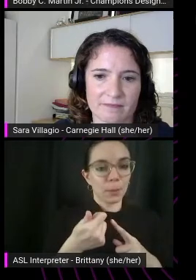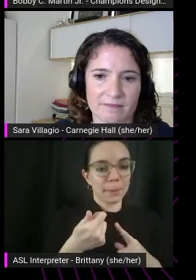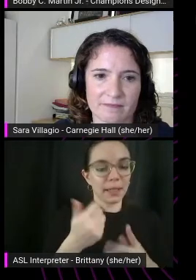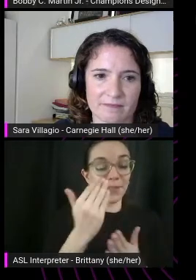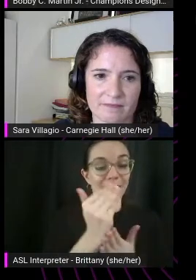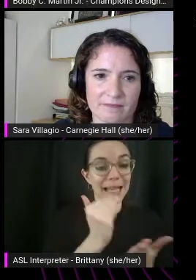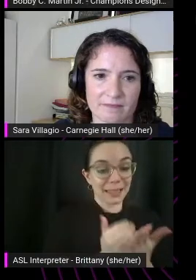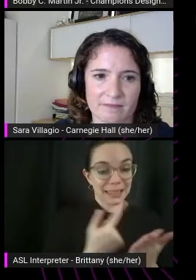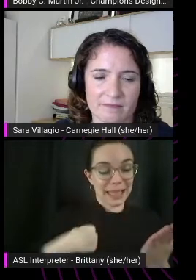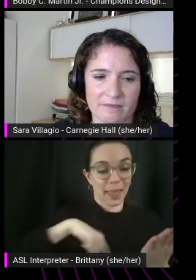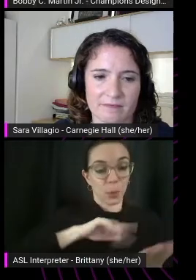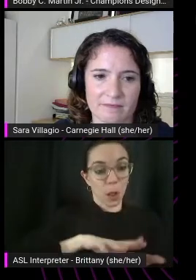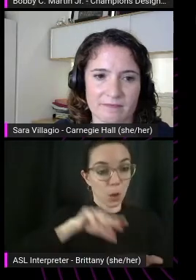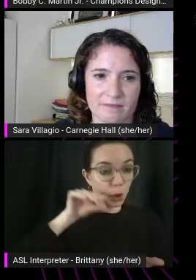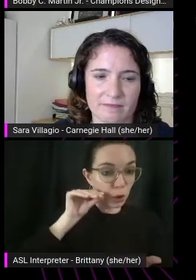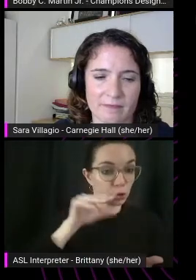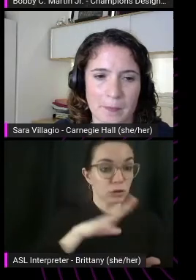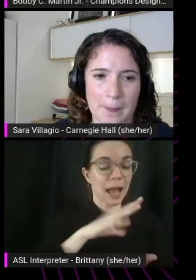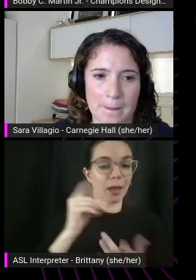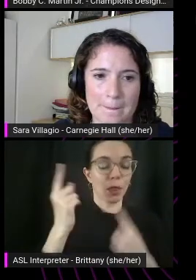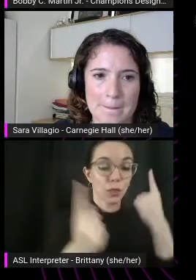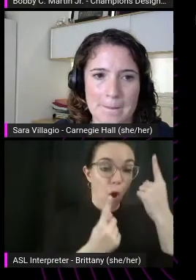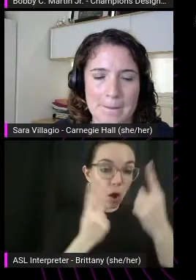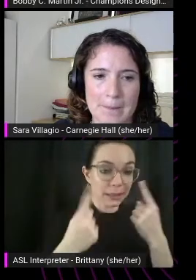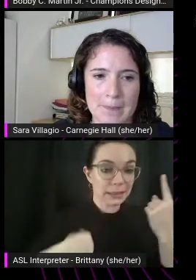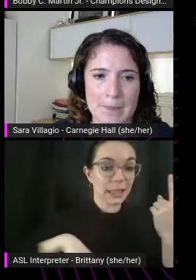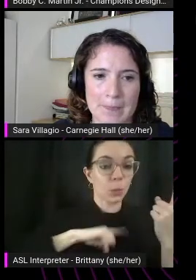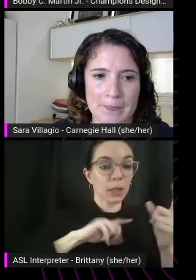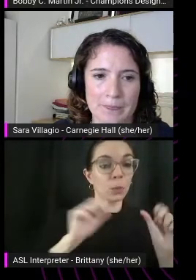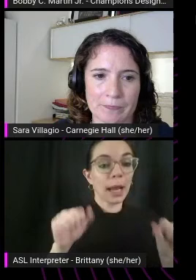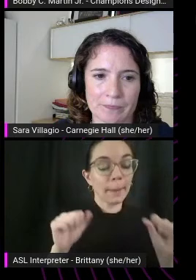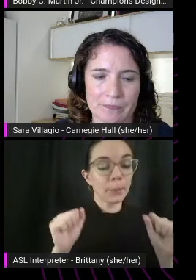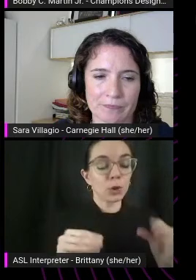and some thoughts that we were able to put together to help organizations